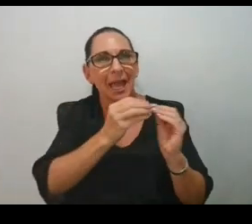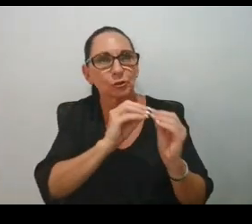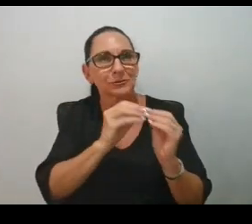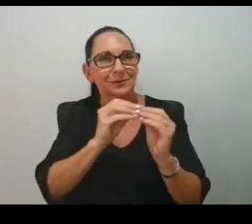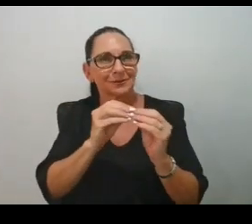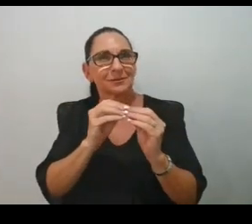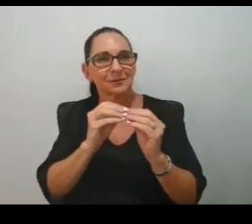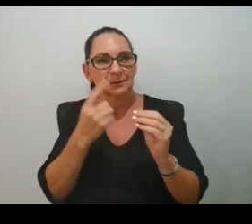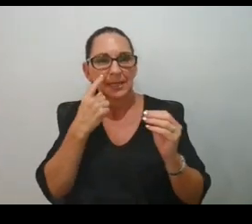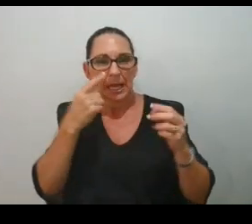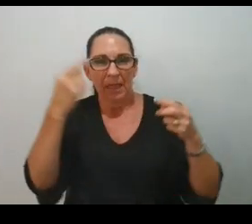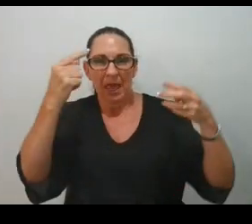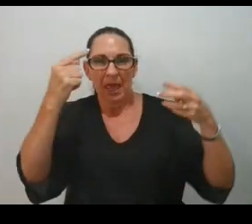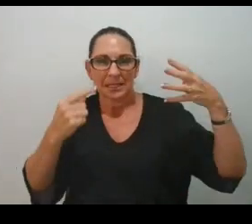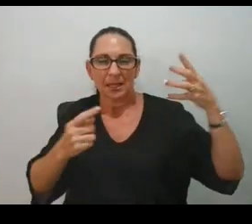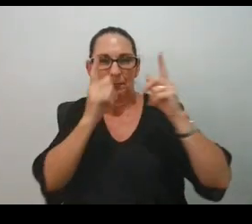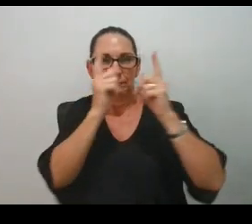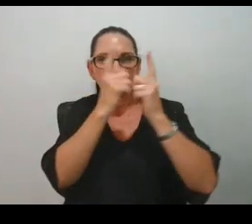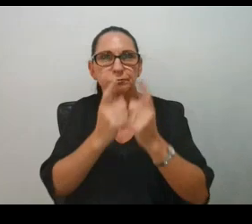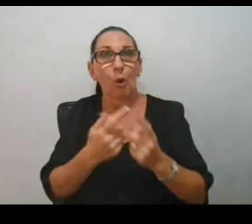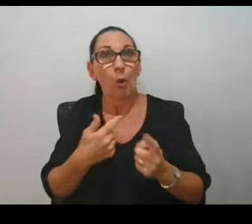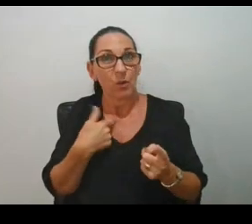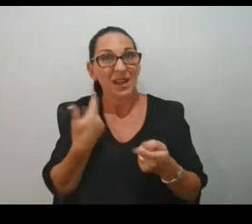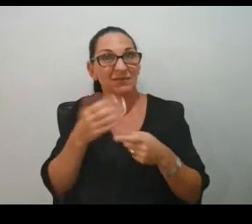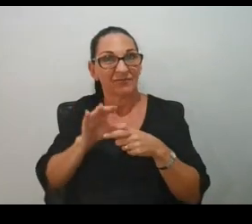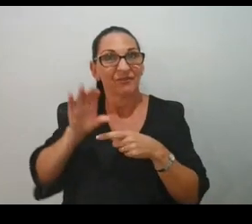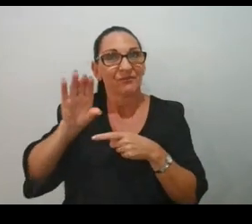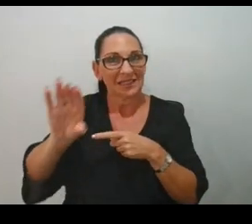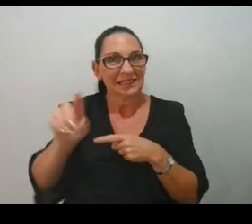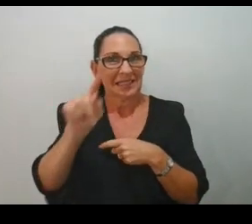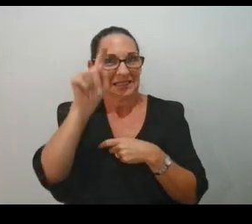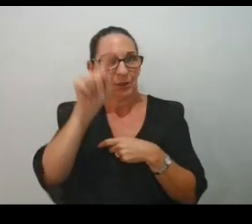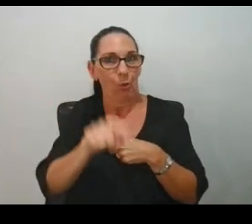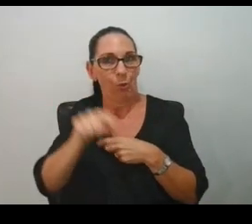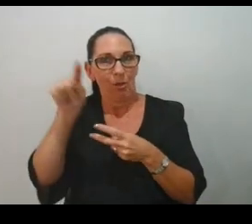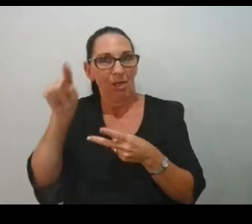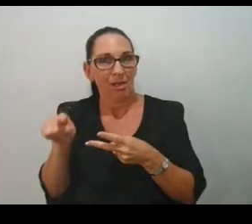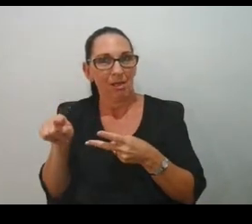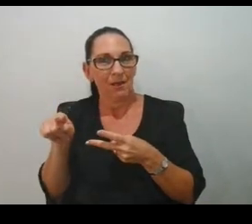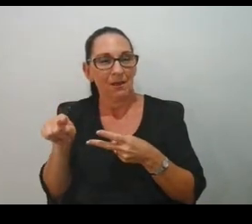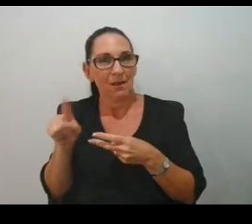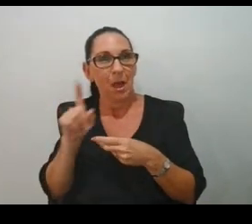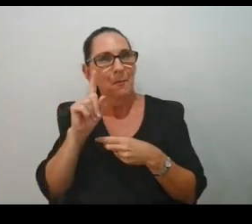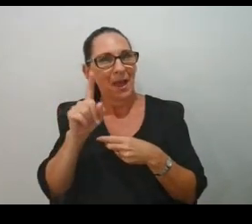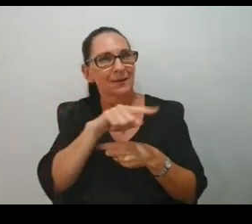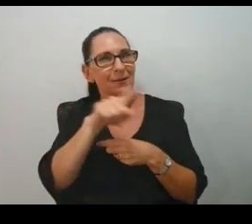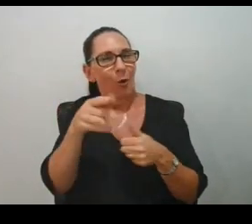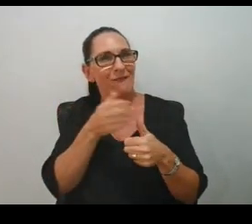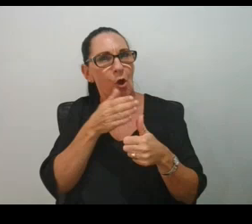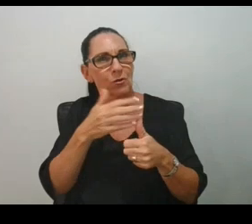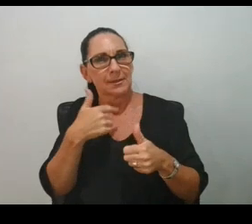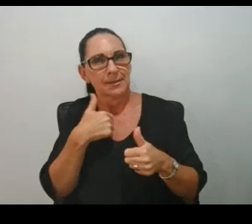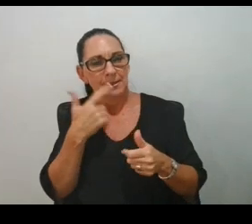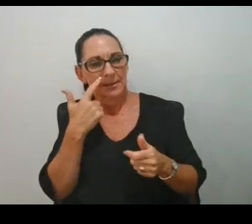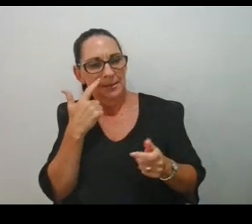courts that we provide funding for but all clients must meet our tests to qualify for representation